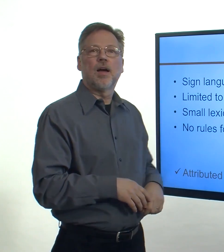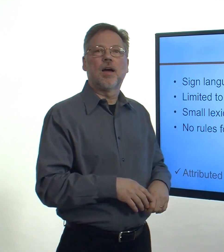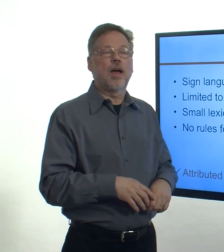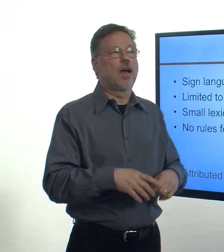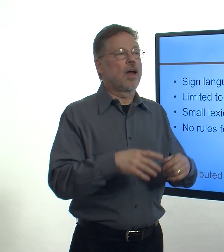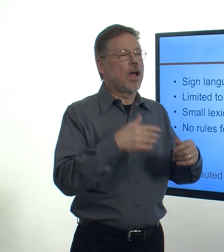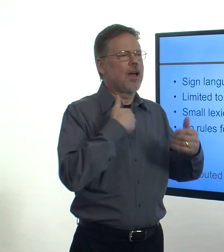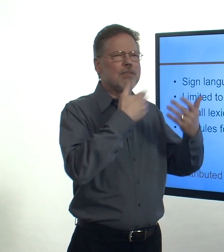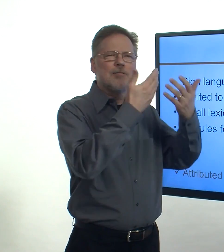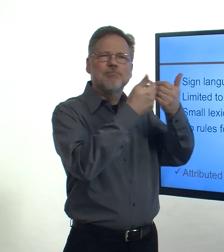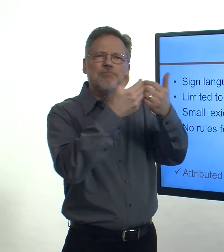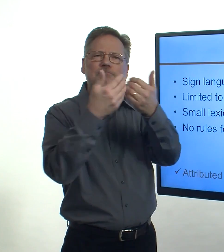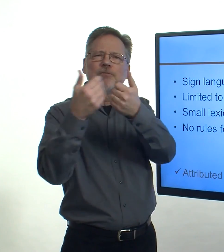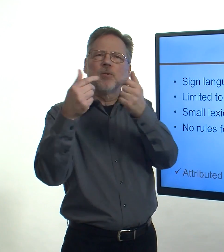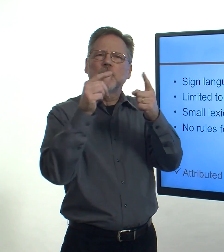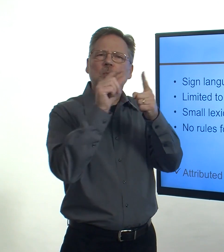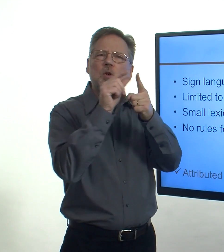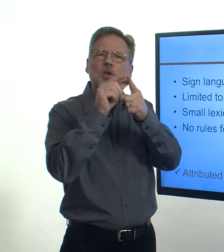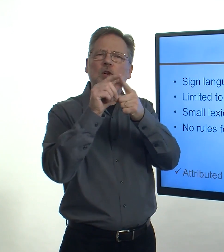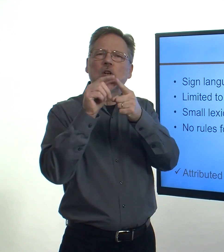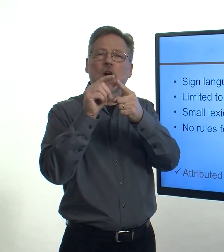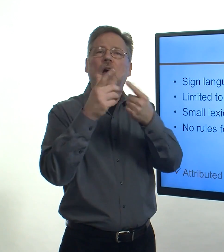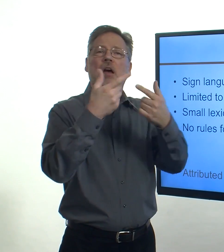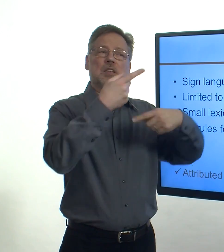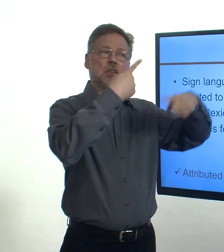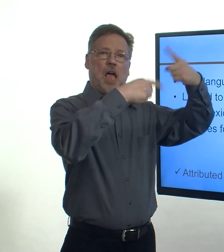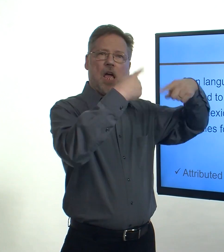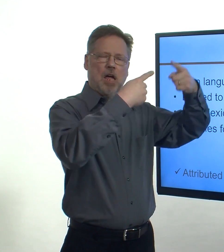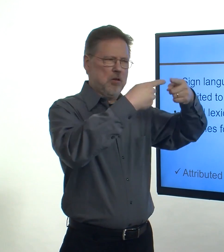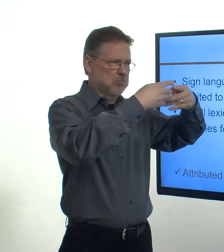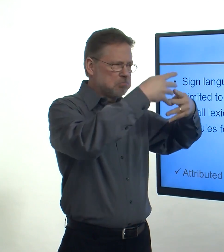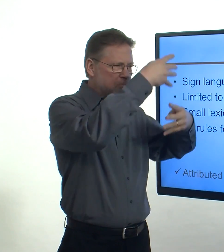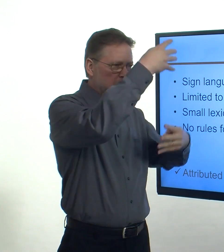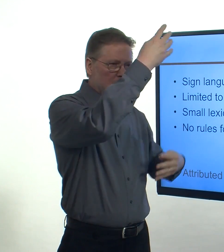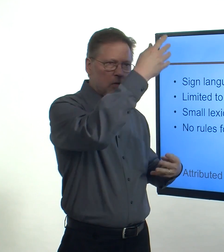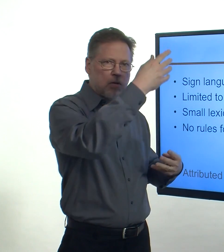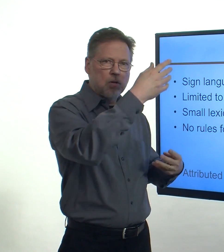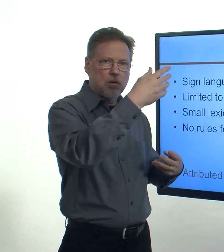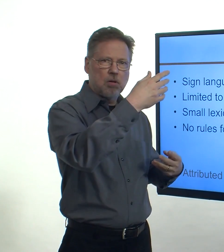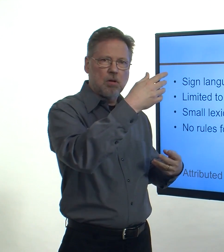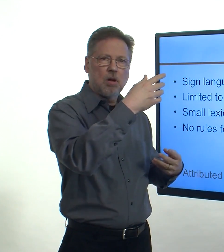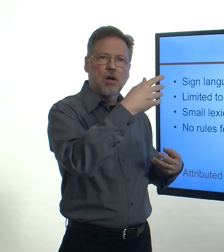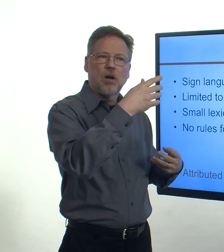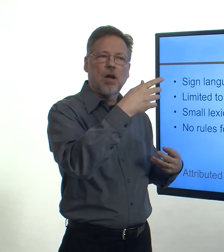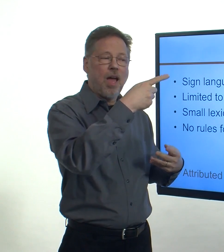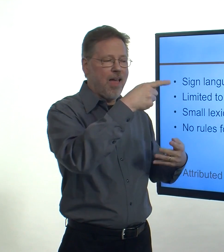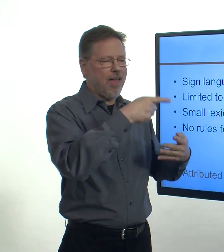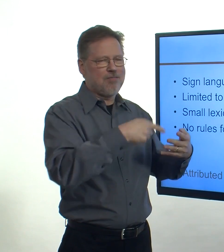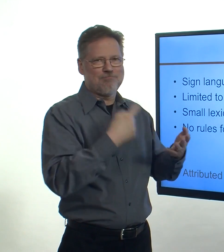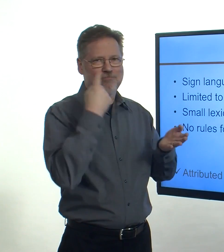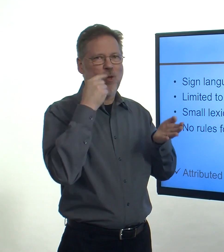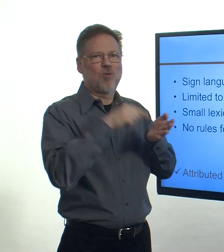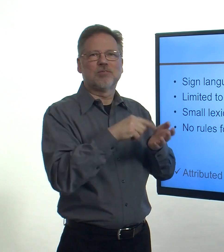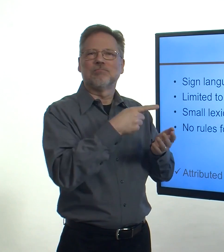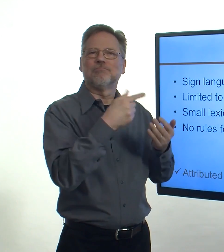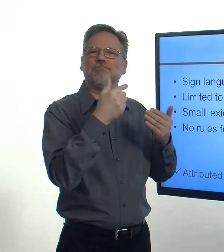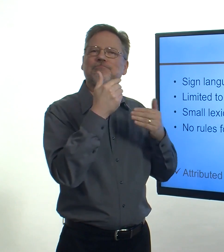Second, while there are discrete words in the sign vocabulary, people think that they’re